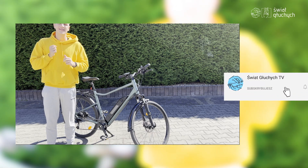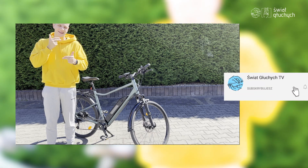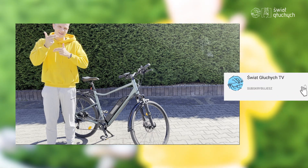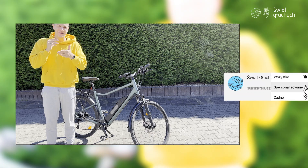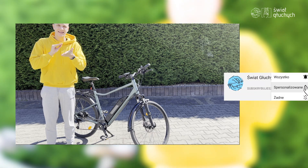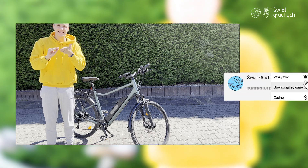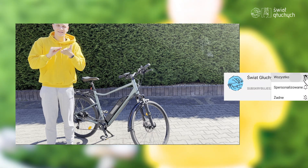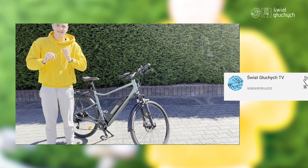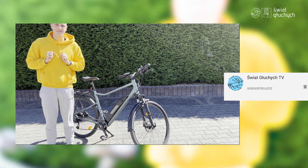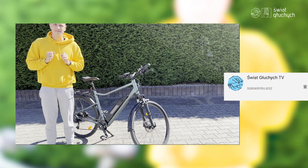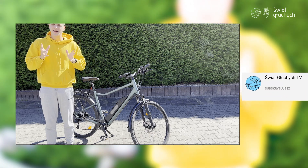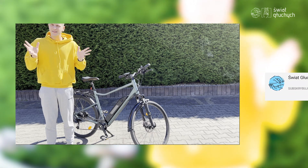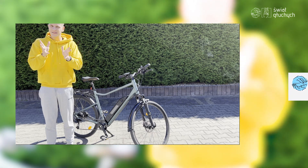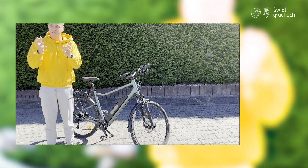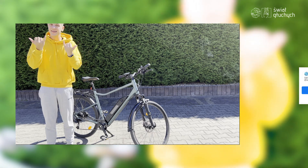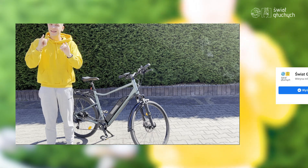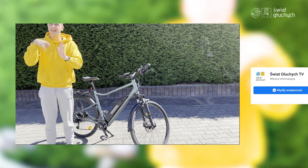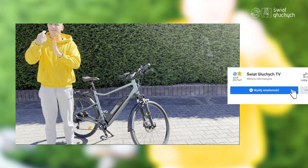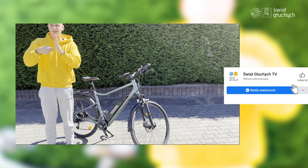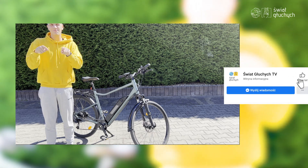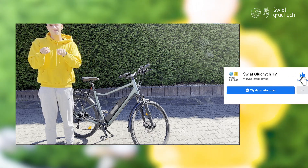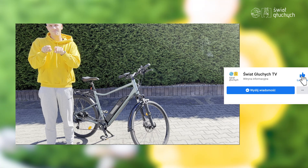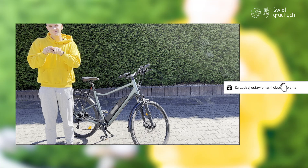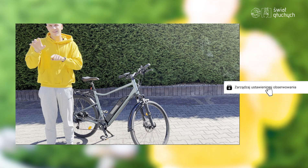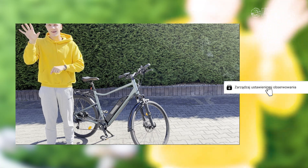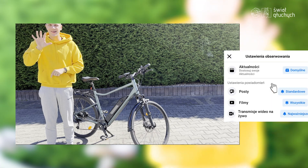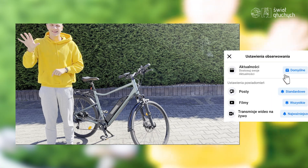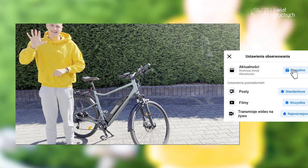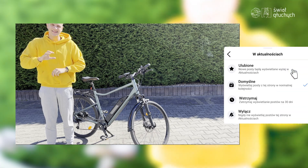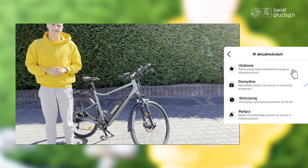I also encourage you to watch other videos from our channel!